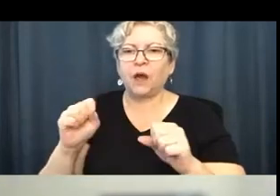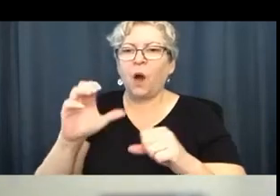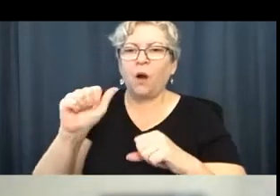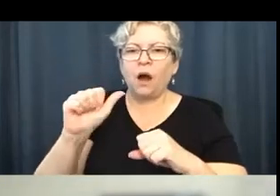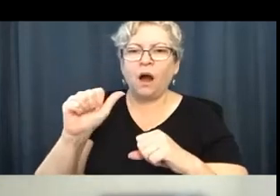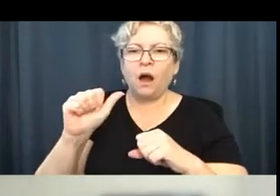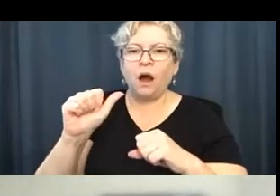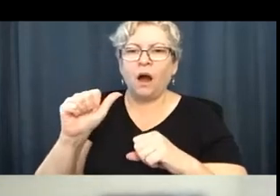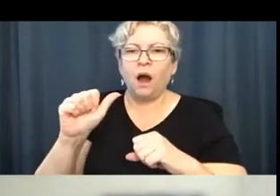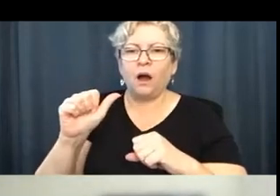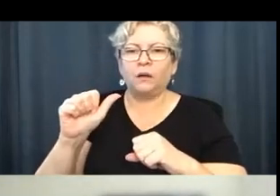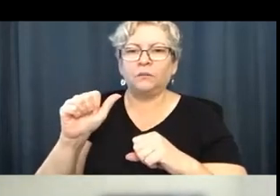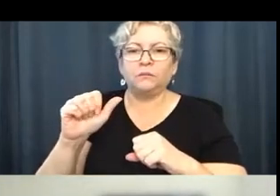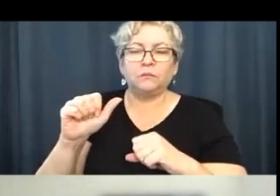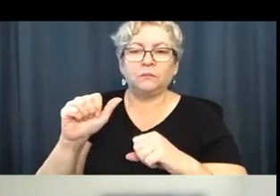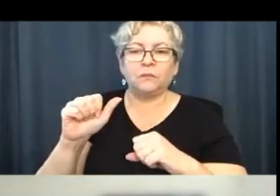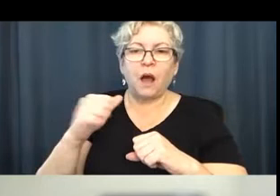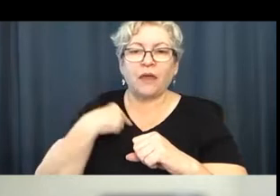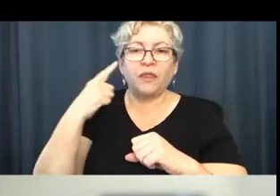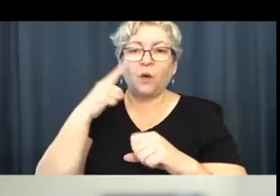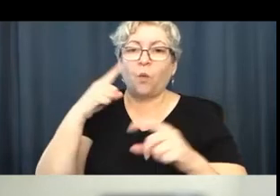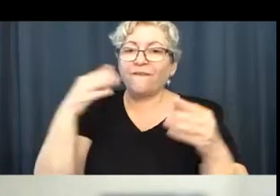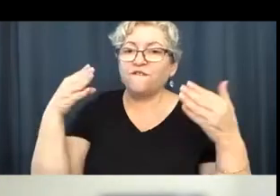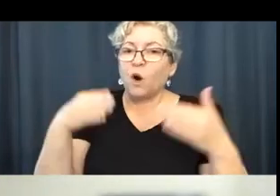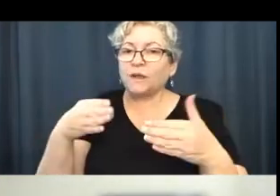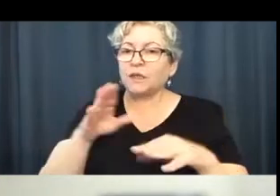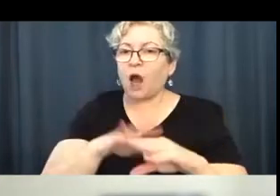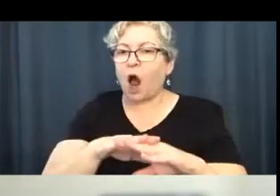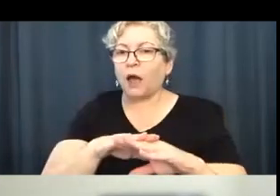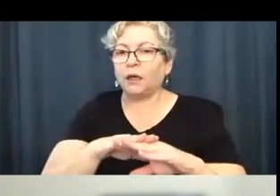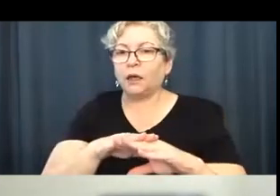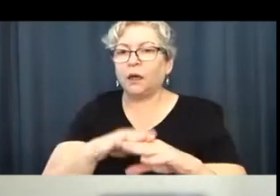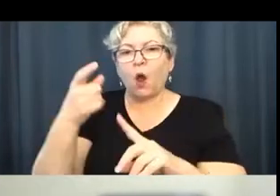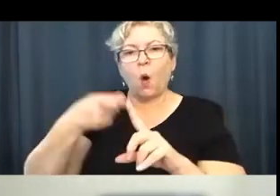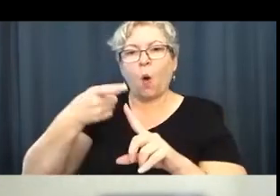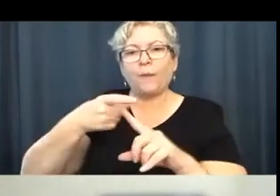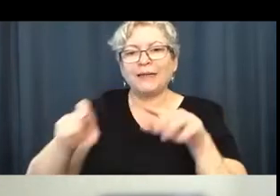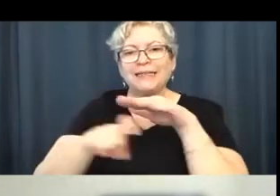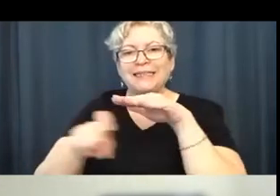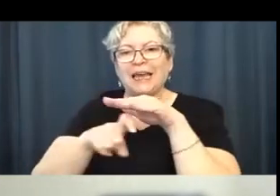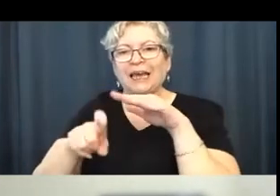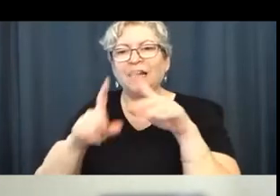I think we're focusing on automated scanning being a potential pitfall, right?